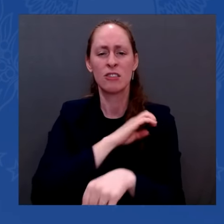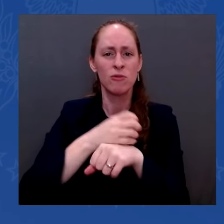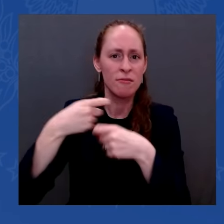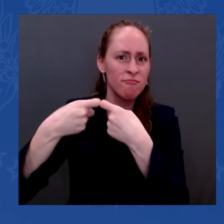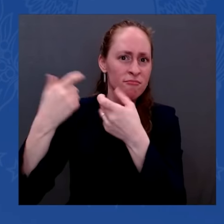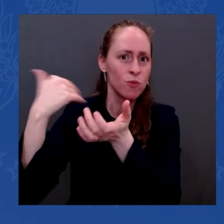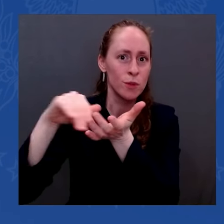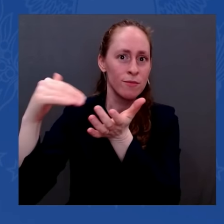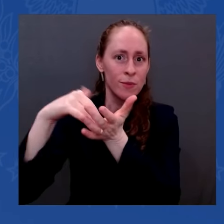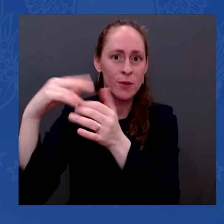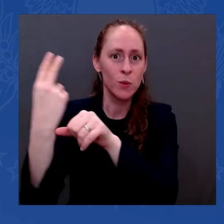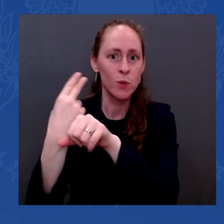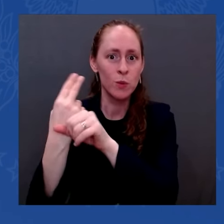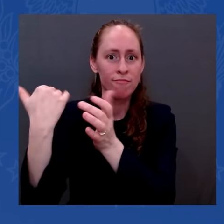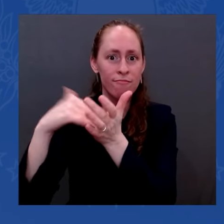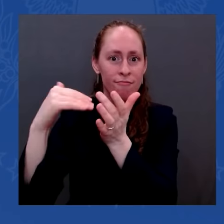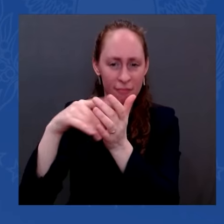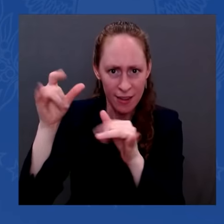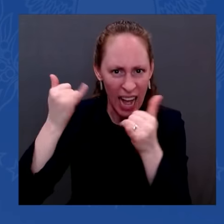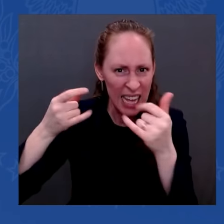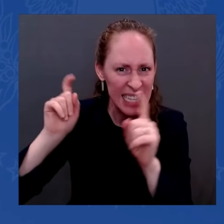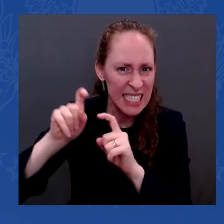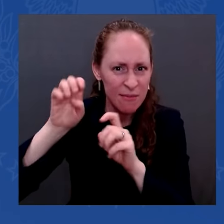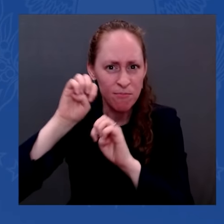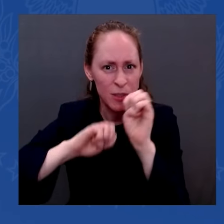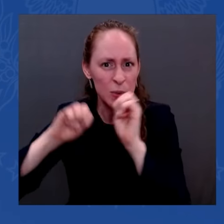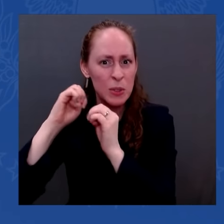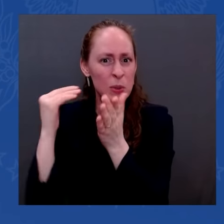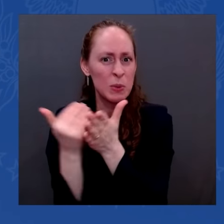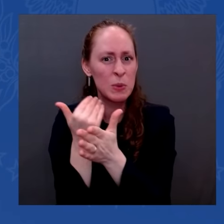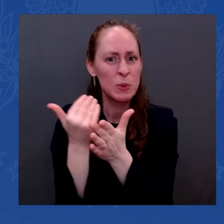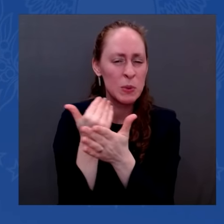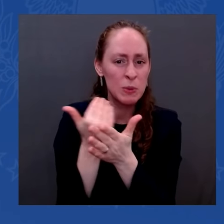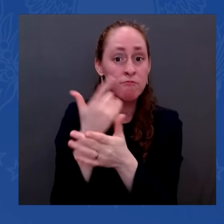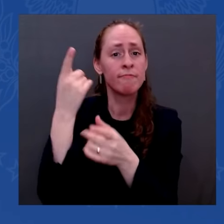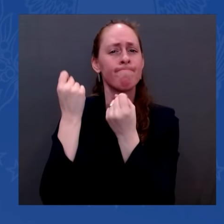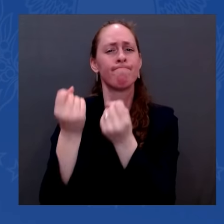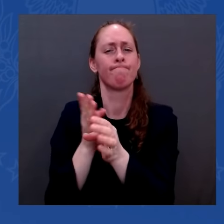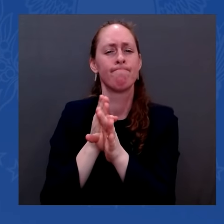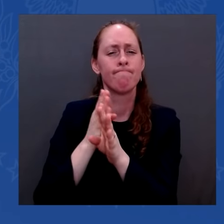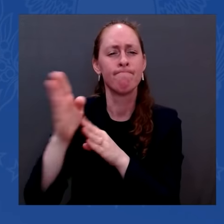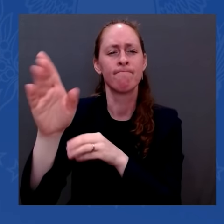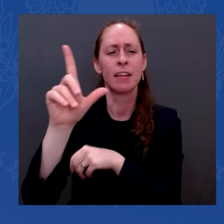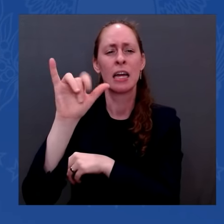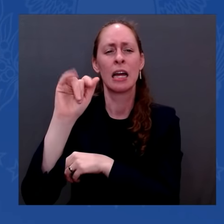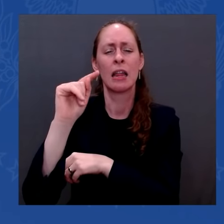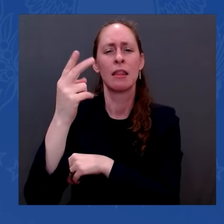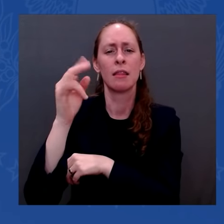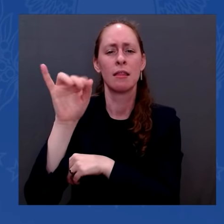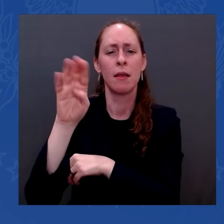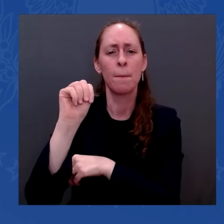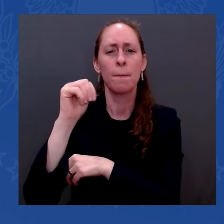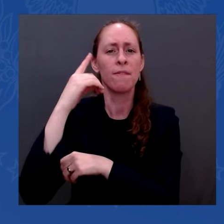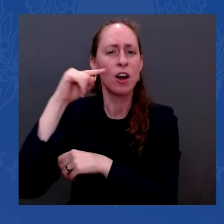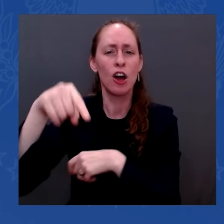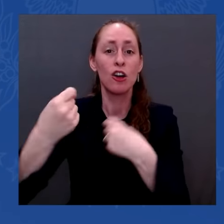which is used for batteries for phones, for cars from underground sources in California's Imperial Valley